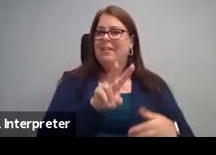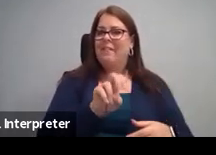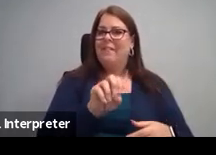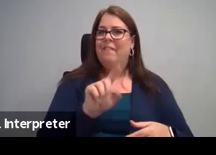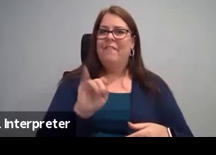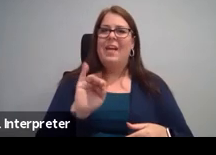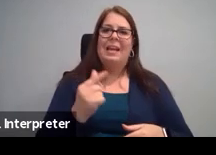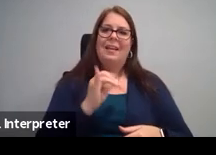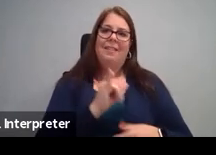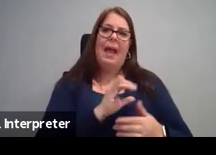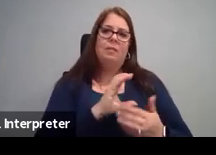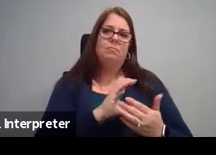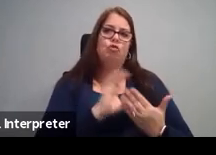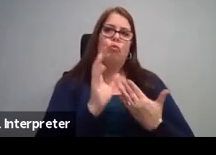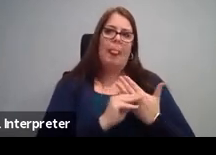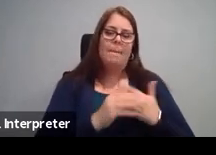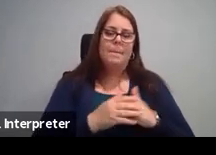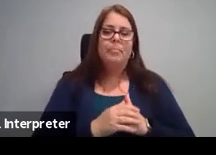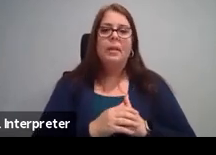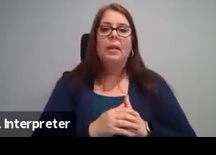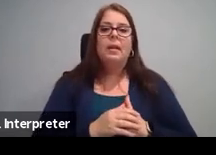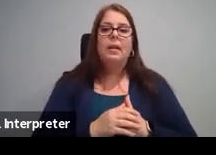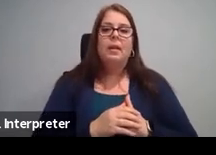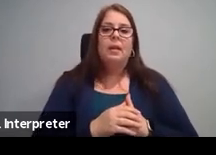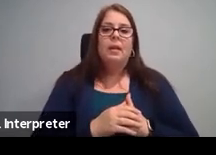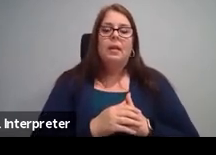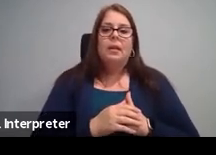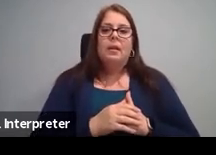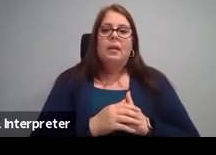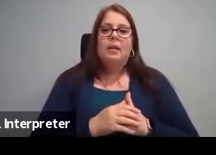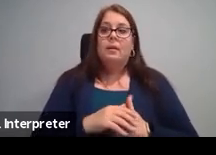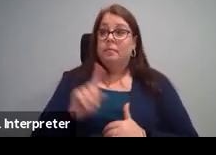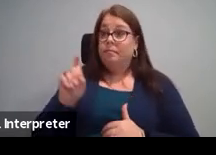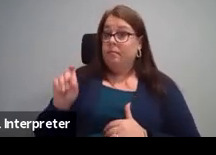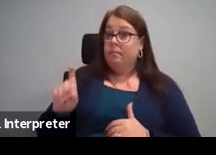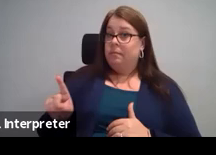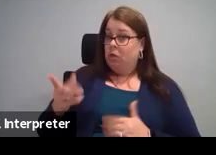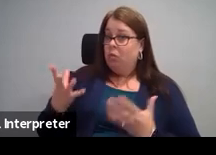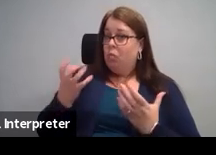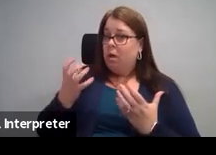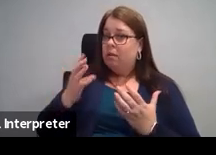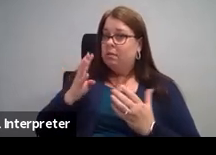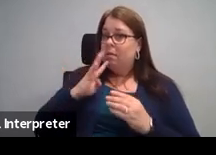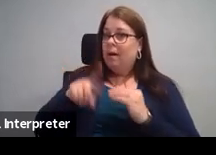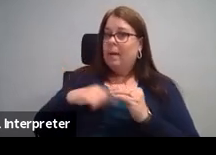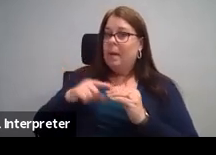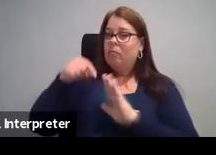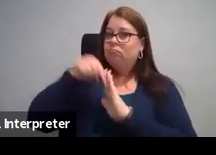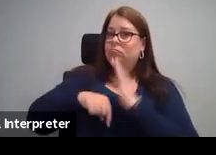Laurie Arnold: The course design. And I think we can go ahead and do want to talk a little bit more about the course design the next slide, Kathy because Laurie Arnold: There's a lot here that we really